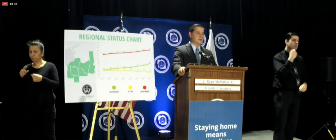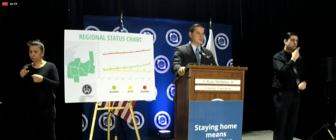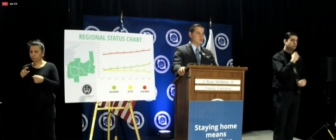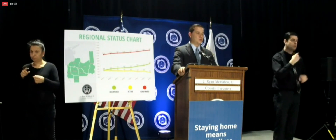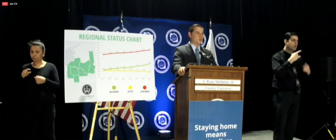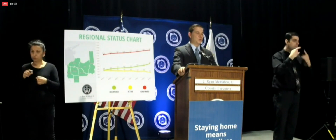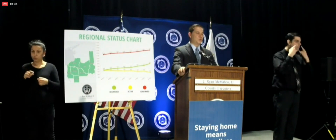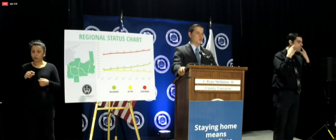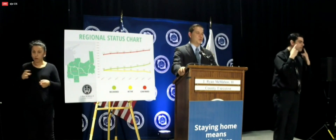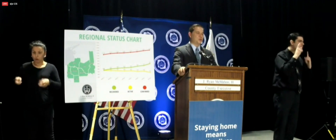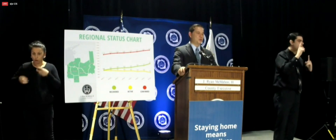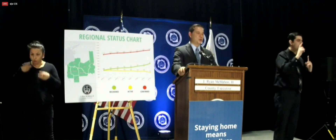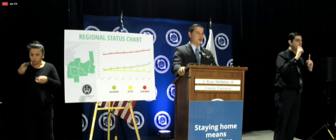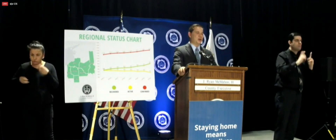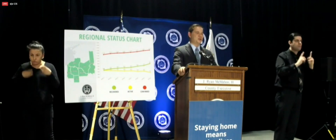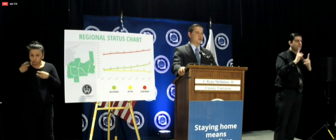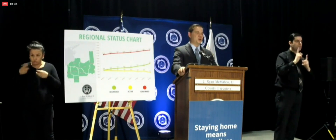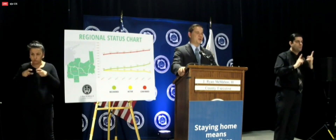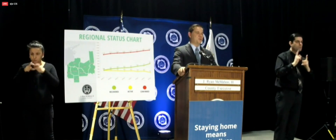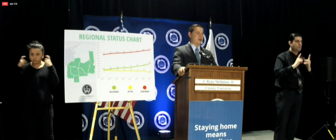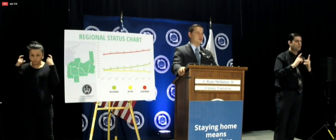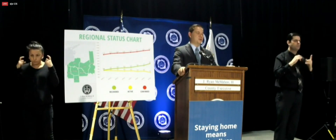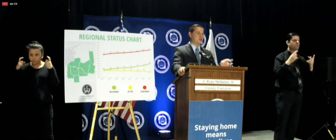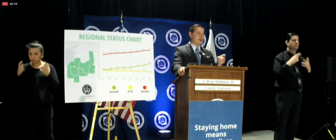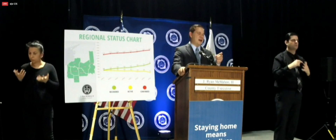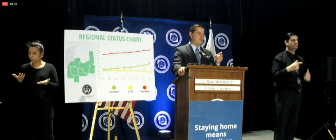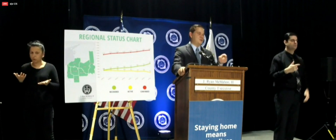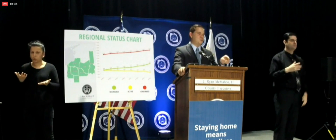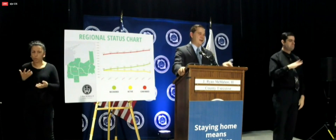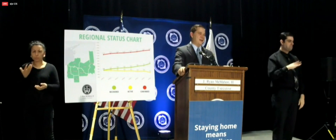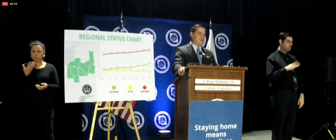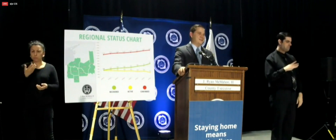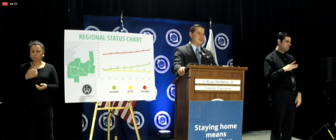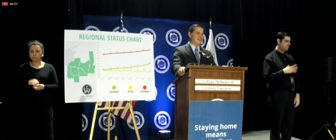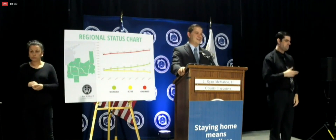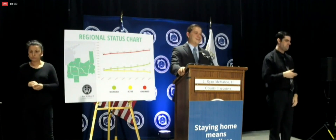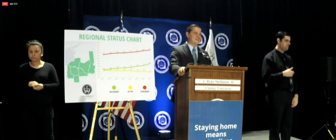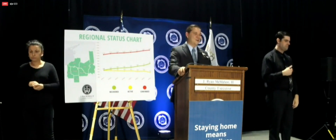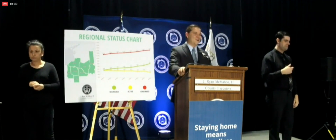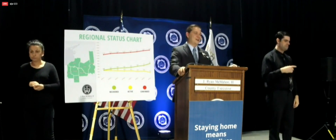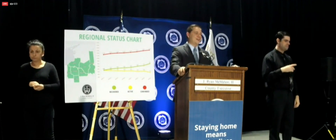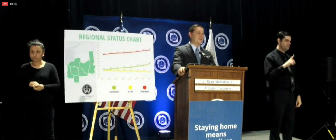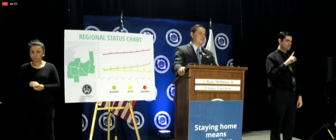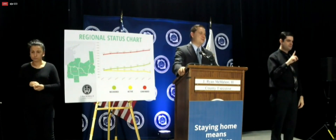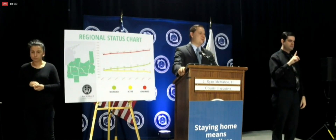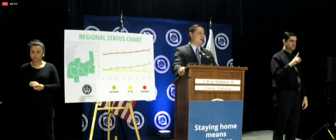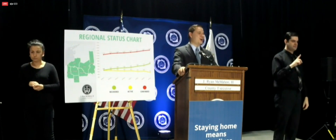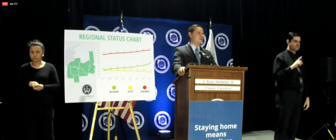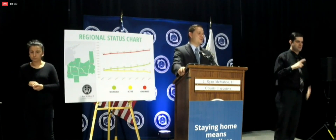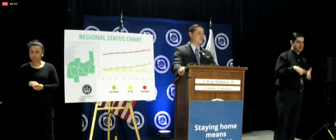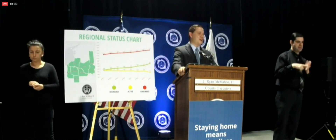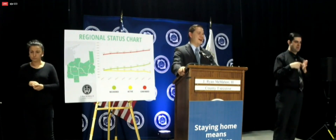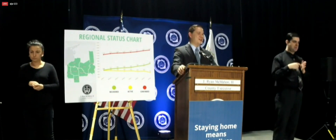IS IT GOING TO RESTAURANTS IN PERSON BUT WEARING MASKS? ANYTHING THAT YOU CAN DO? YOU'RE GOOD. SO, PROSECUTOR DONOVAN IS BACK